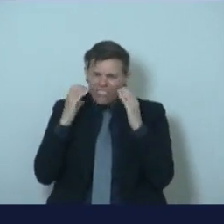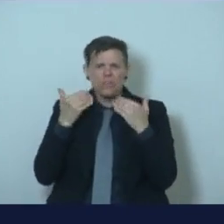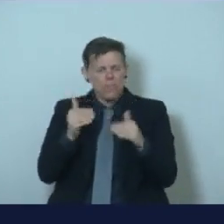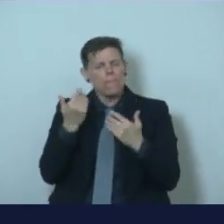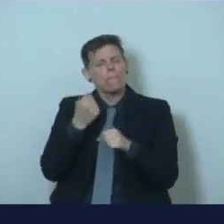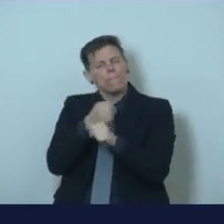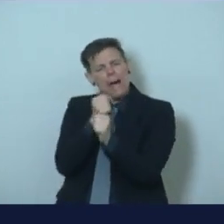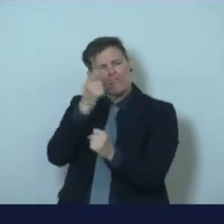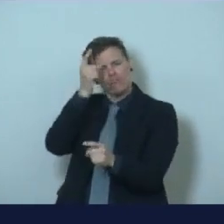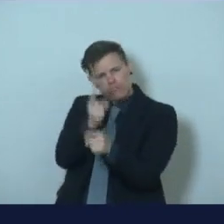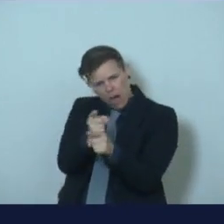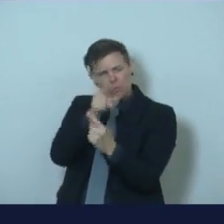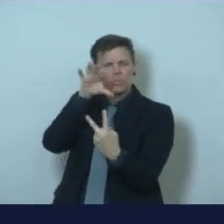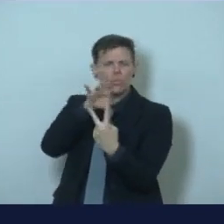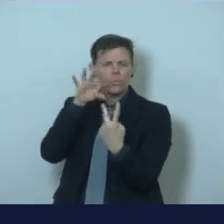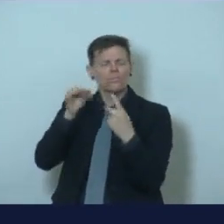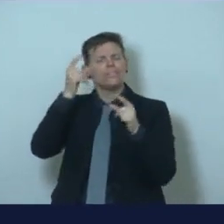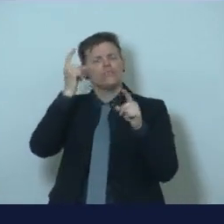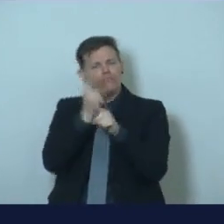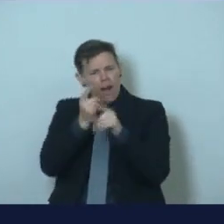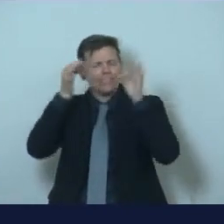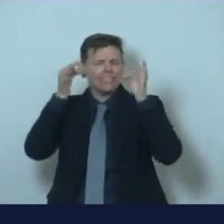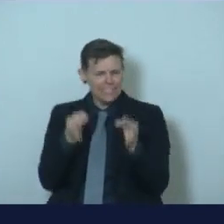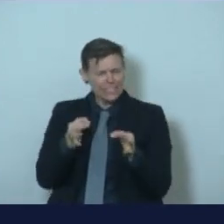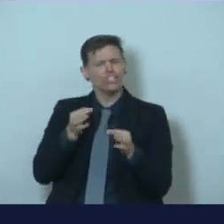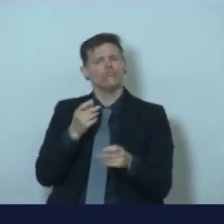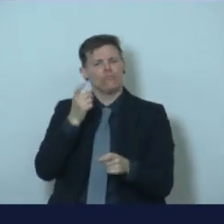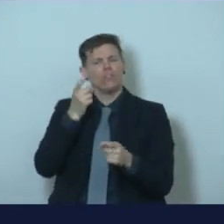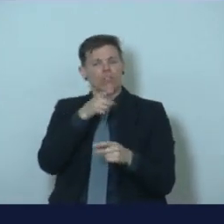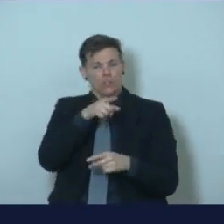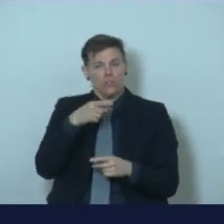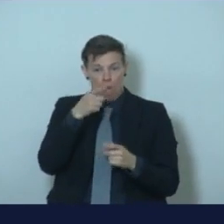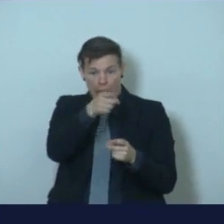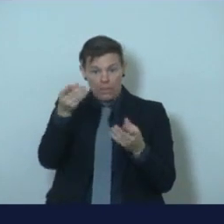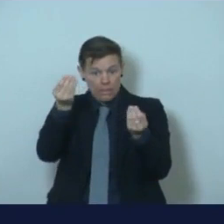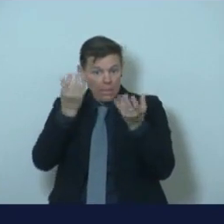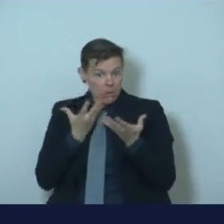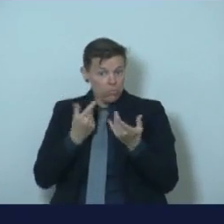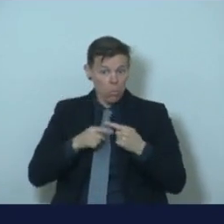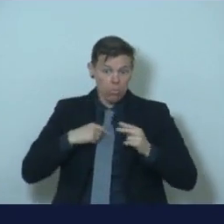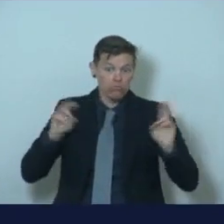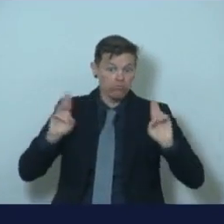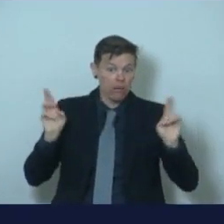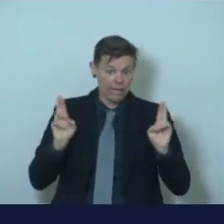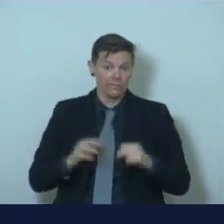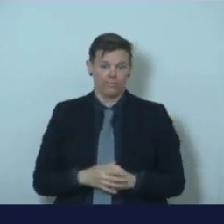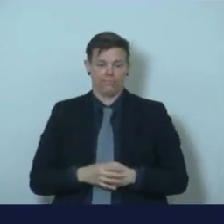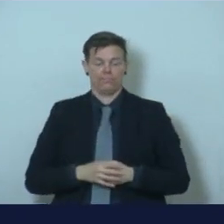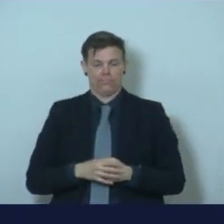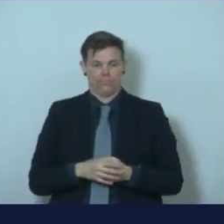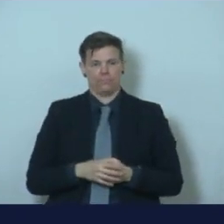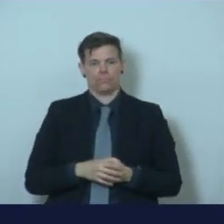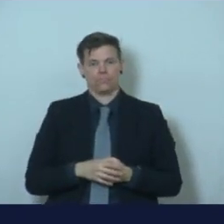EXAMPLE, AND THESE PERSONAL DECISIONS UNEQUIVALENT DETERMINE WHETHER IT WILL BE SAFE FOR US TO MOVE FORWARD IN MID-MAY.